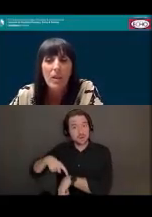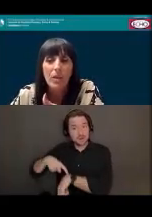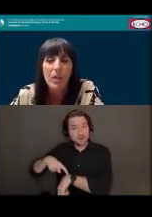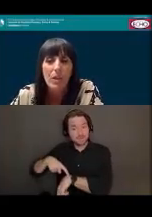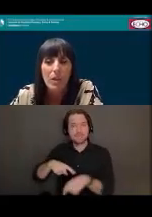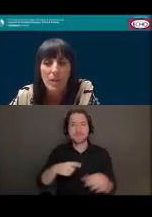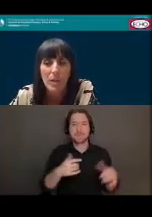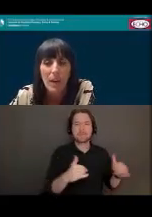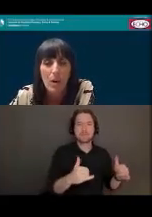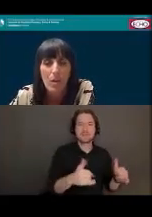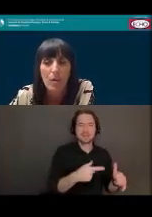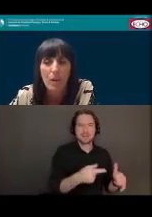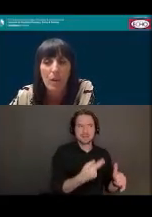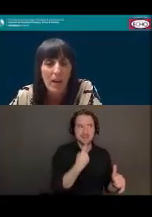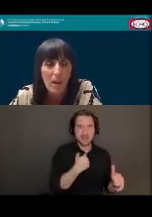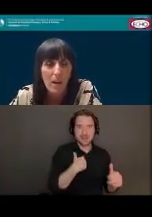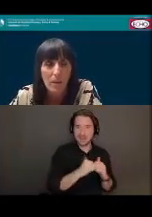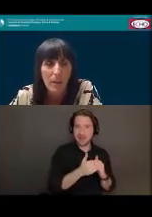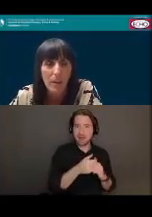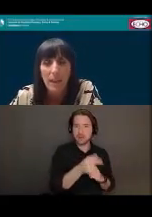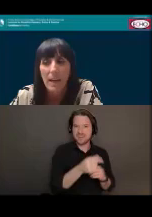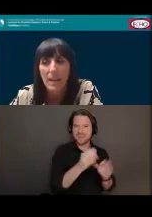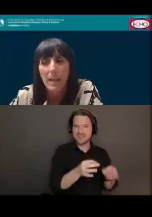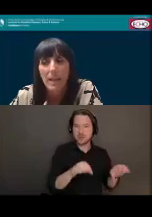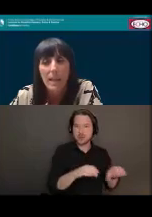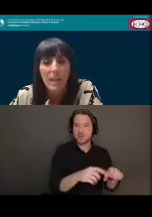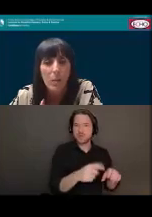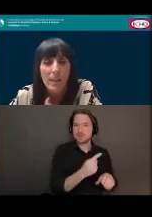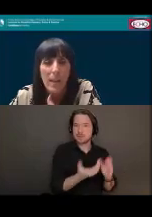choose to do that over and over again. It that's where that